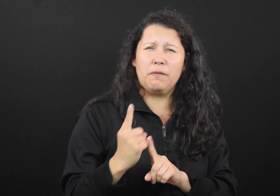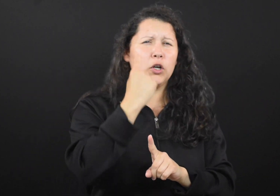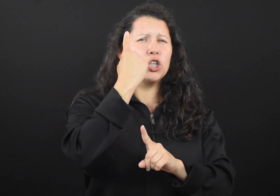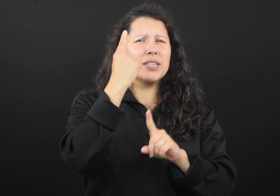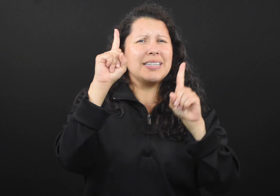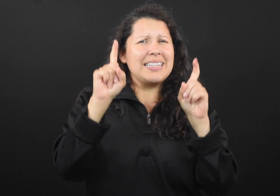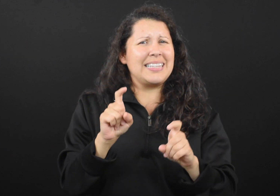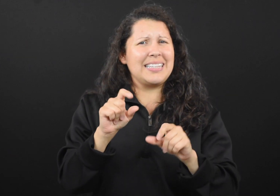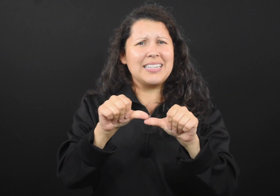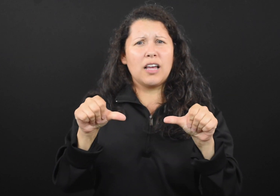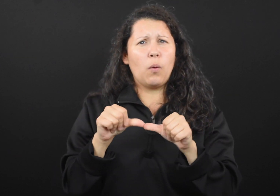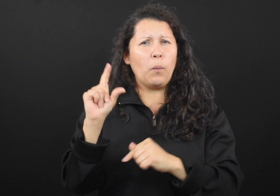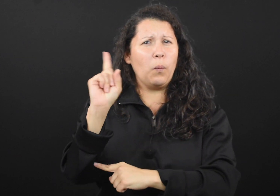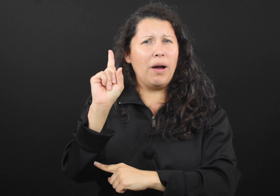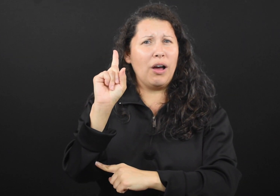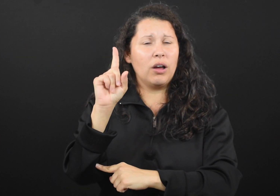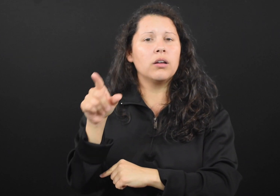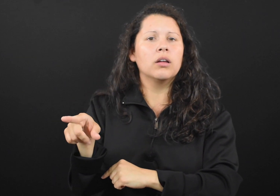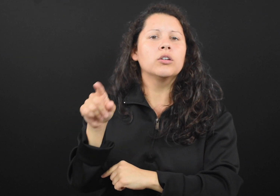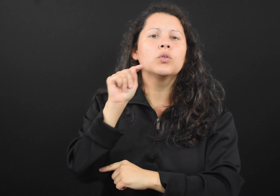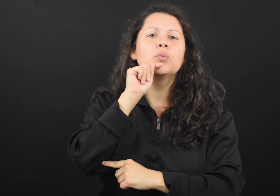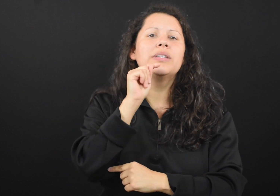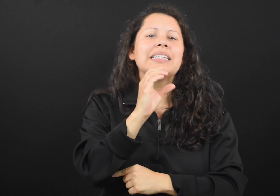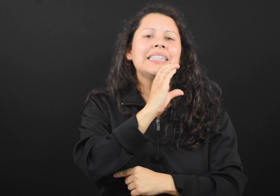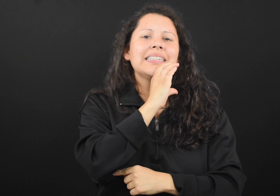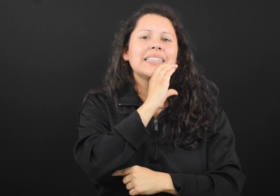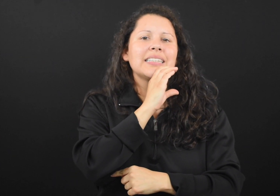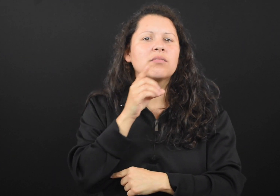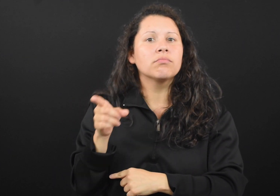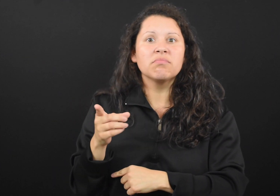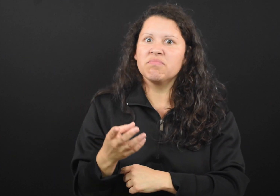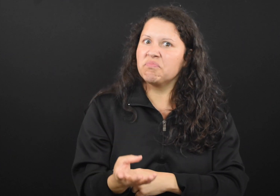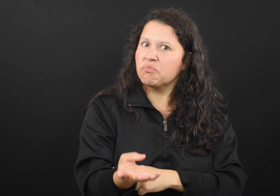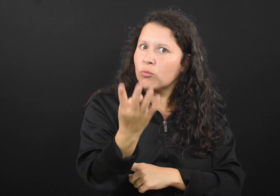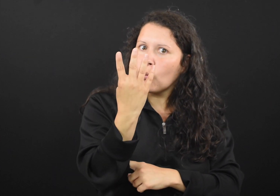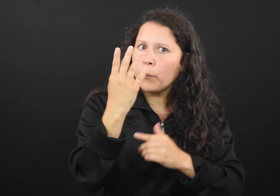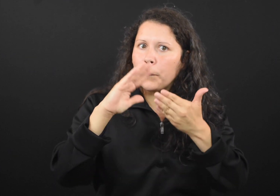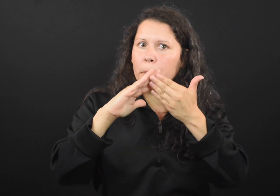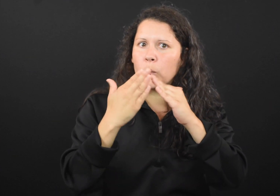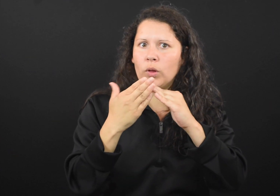testing sites at four community locations across the Twin Cities.